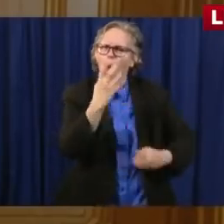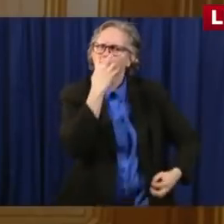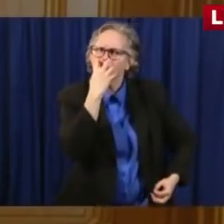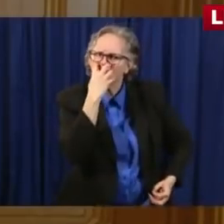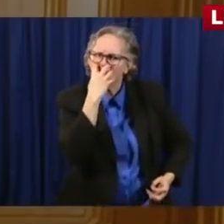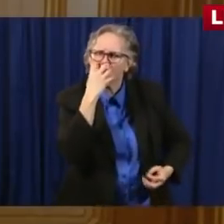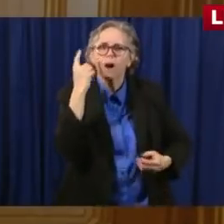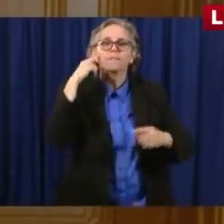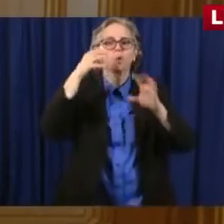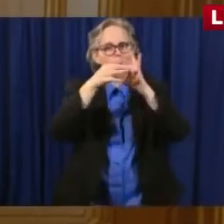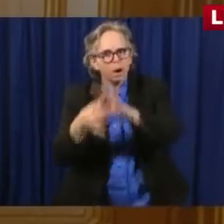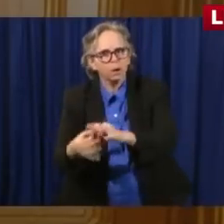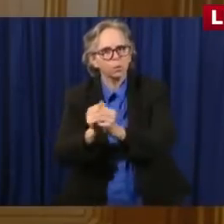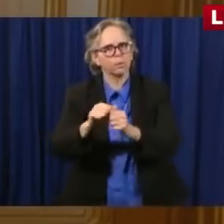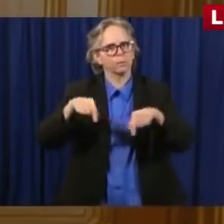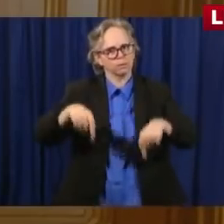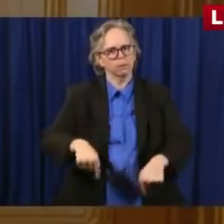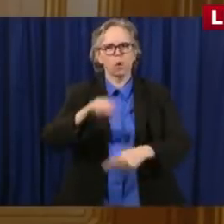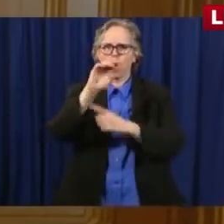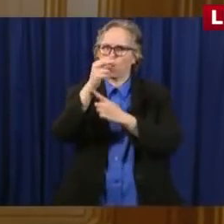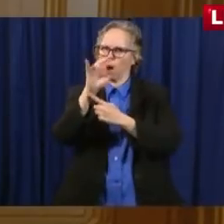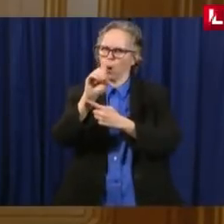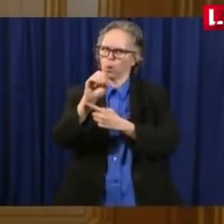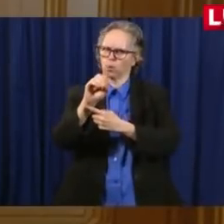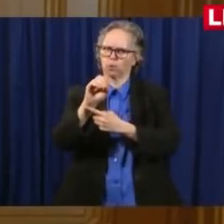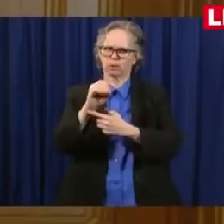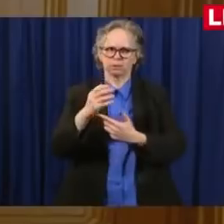WE ARE TRYING TO GET MASKS IN TO THE STATE.